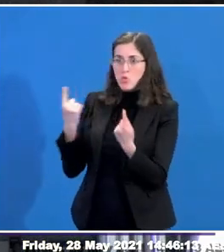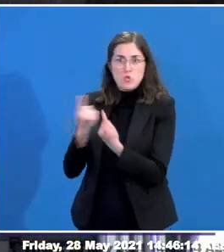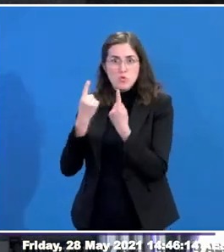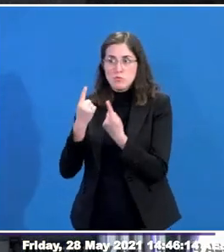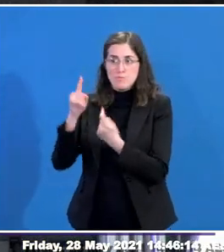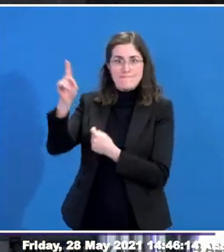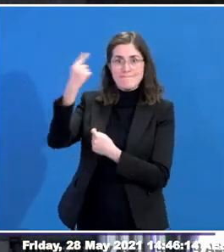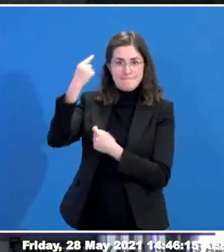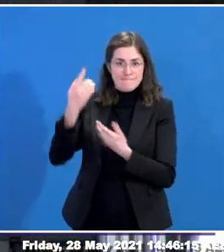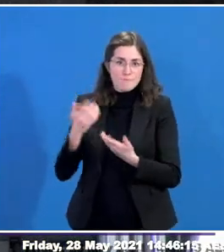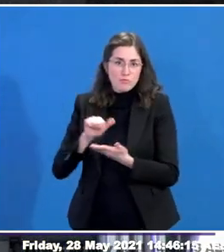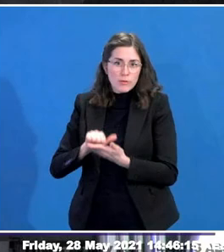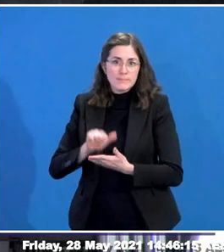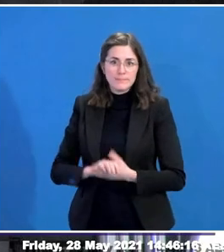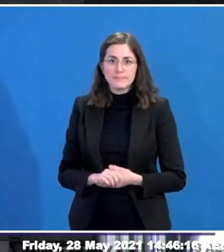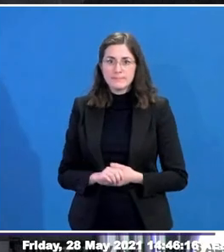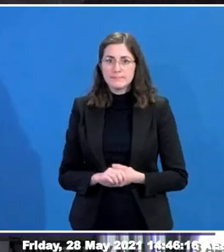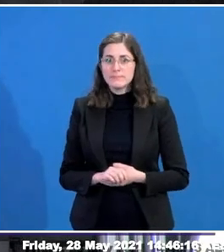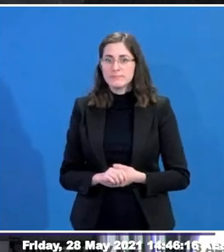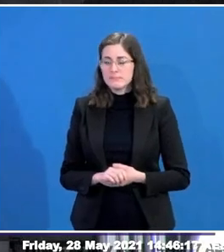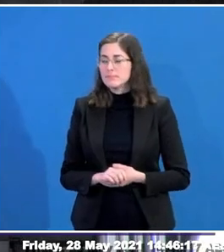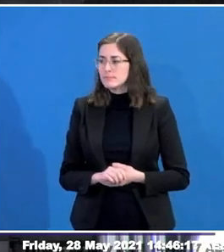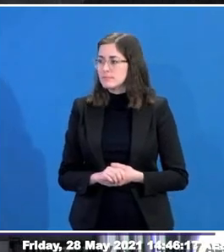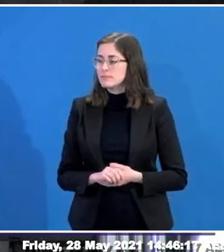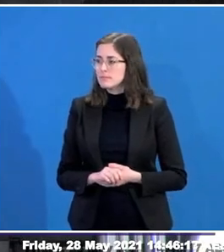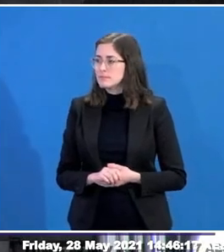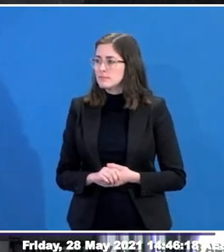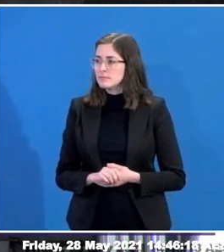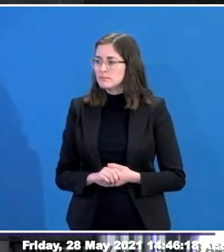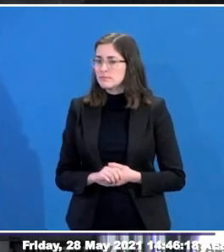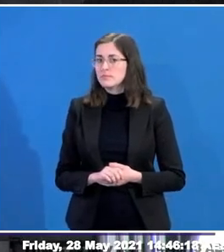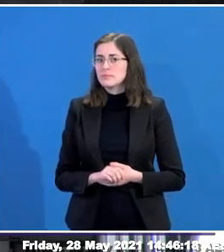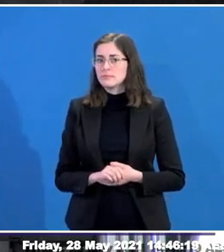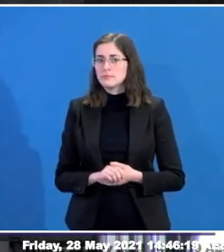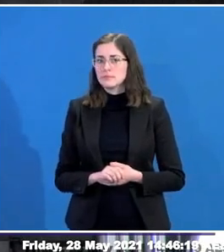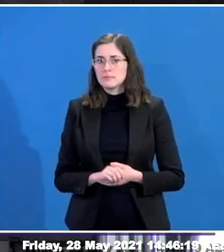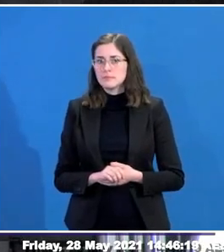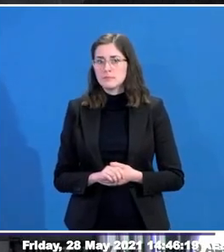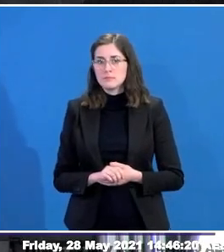And there is a degree of reliance upon the reports provided by